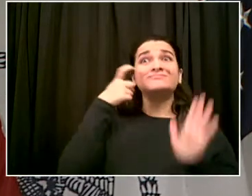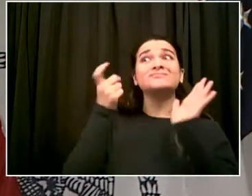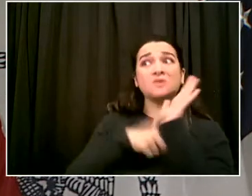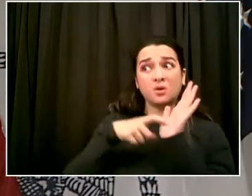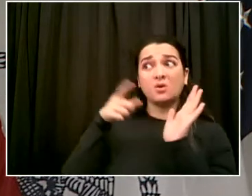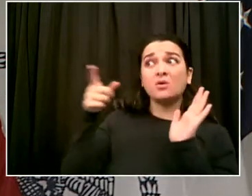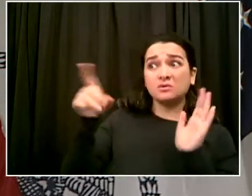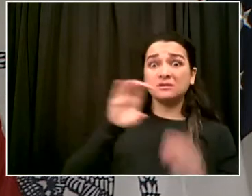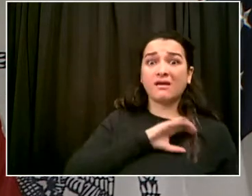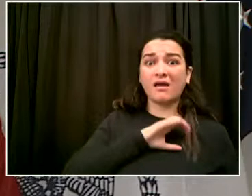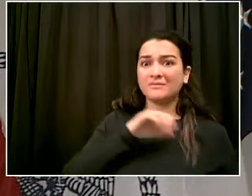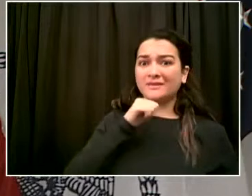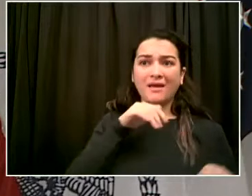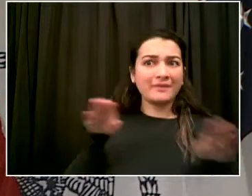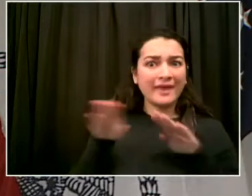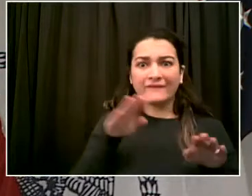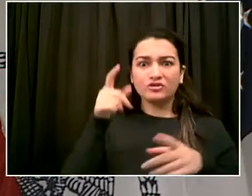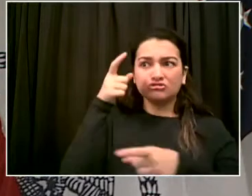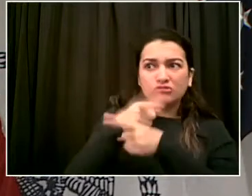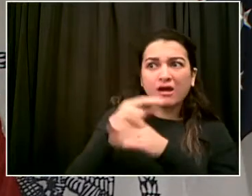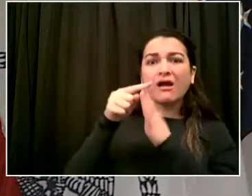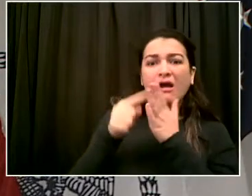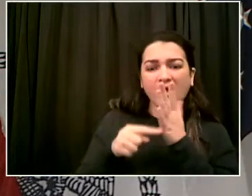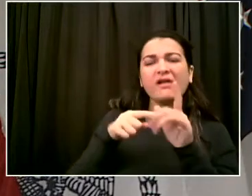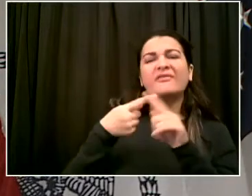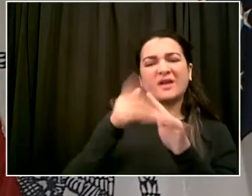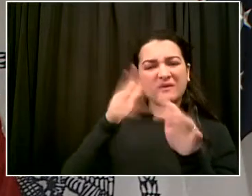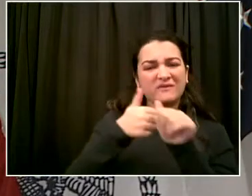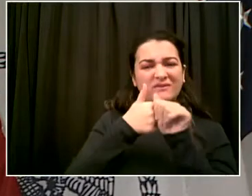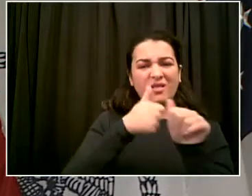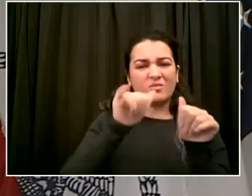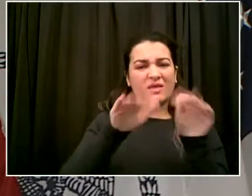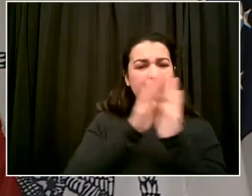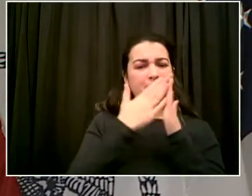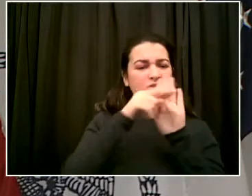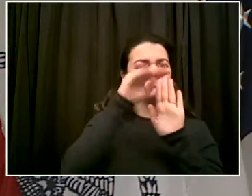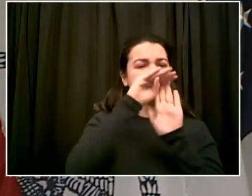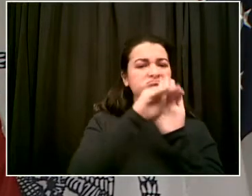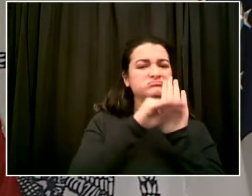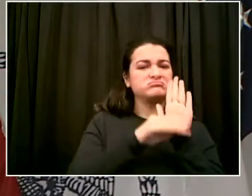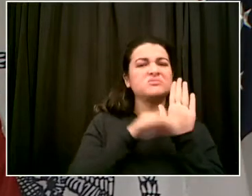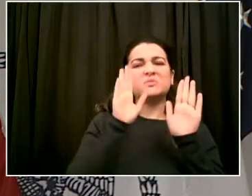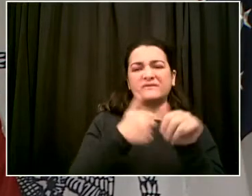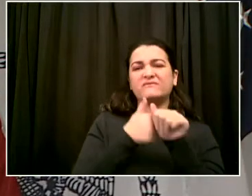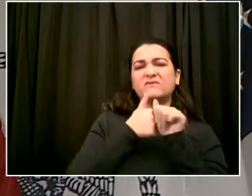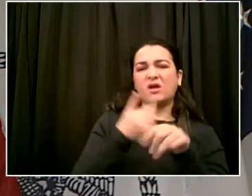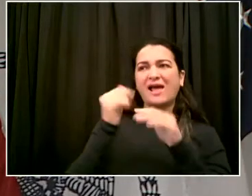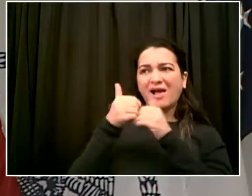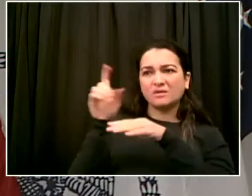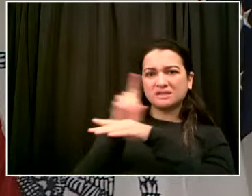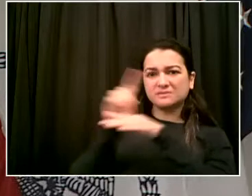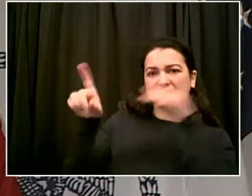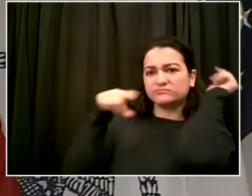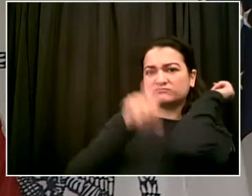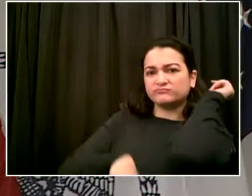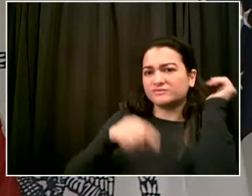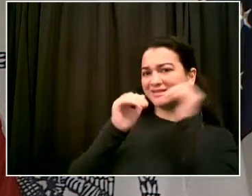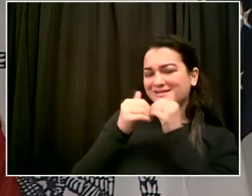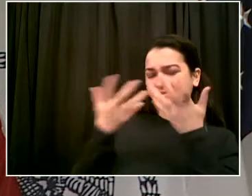DEPENDING ON THE OFFENSE WHAT THE CONSEQUENCE WAS.